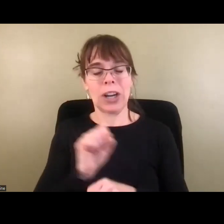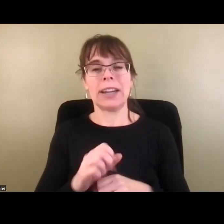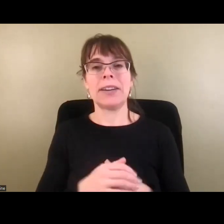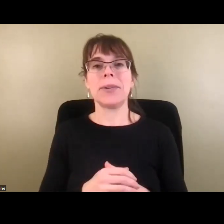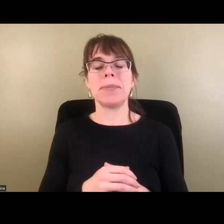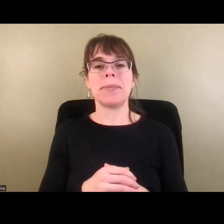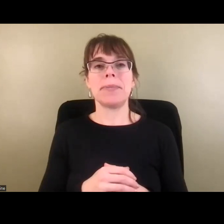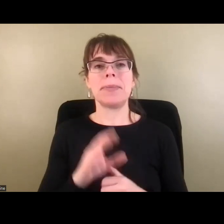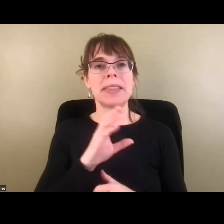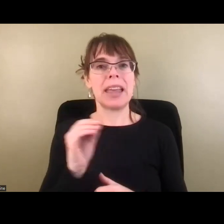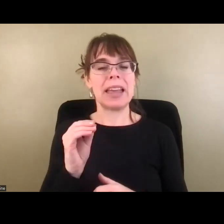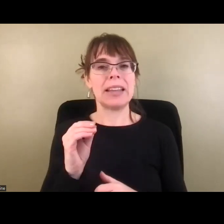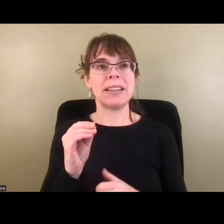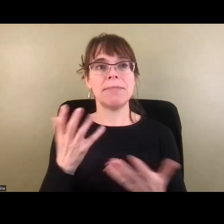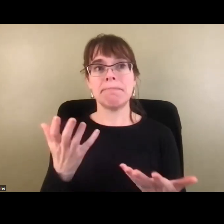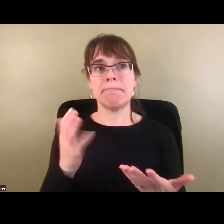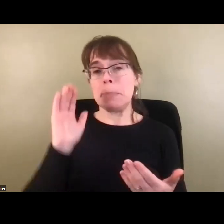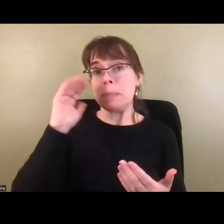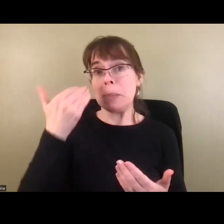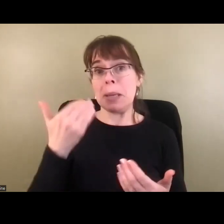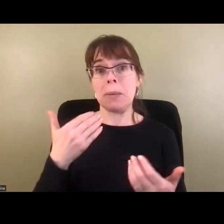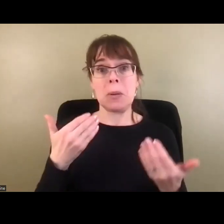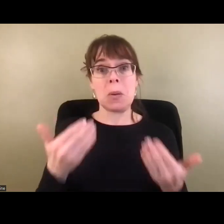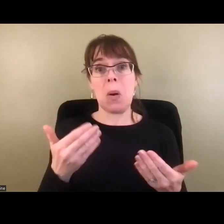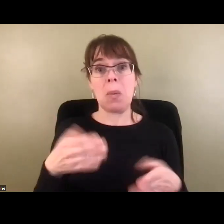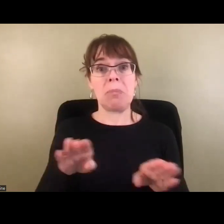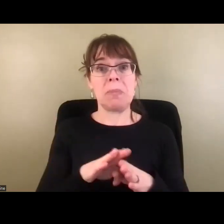And looks like we might just go ahead and end a little bit early today.